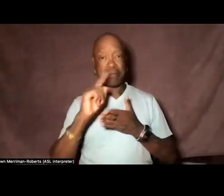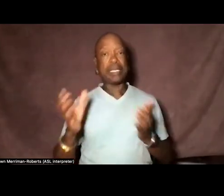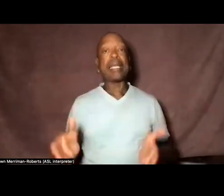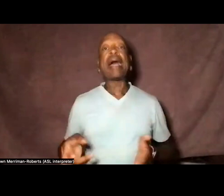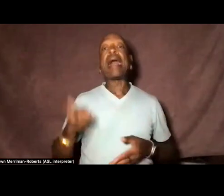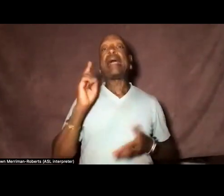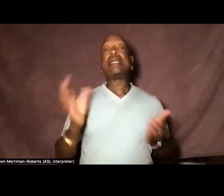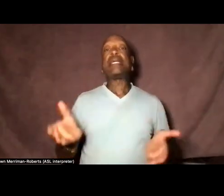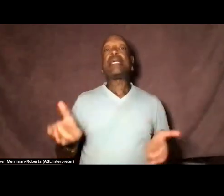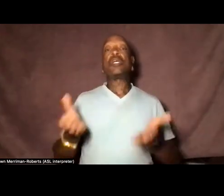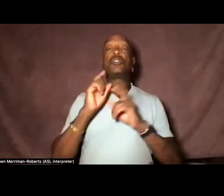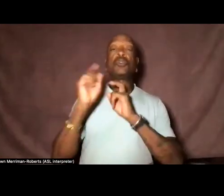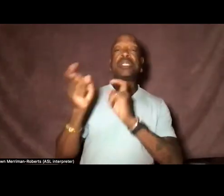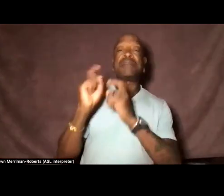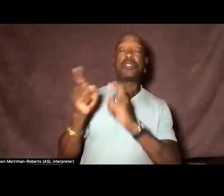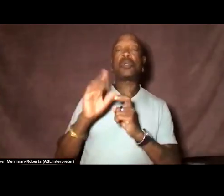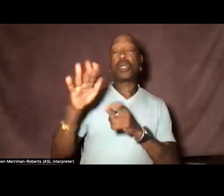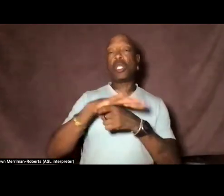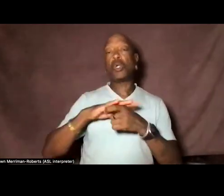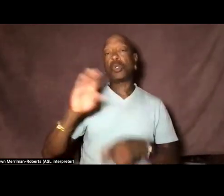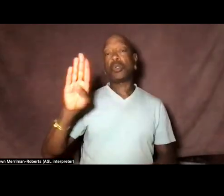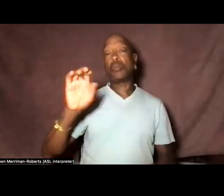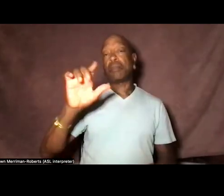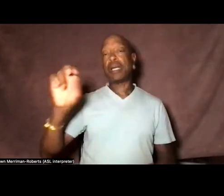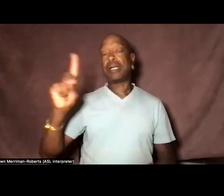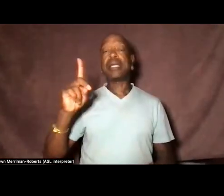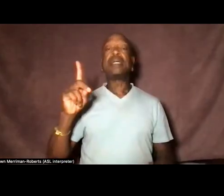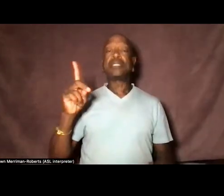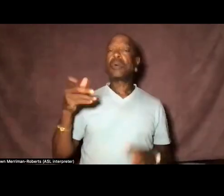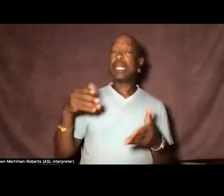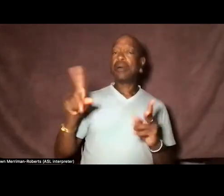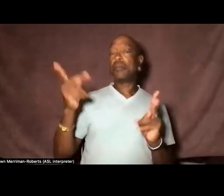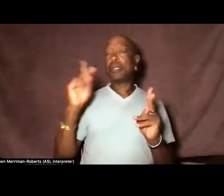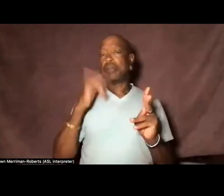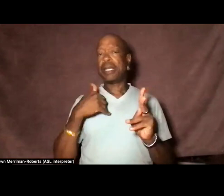give to your local bloc and ensure that others can have access to protection too mass blocs